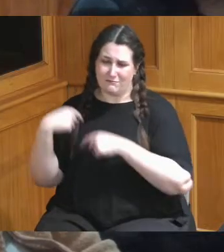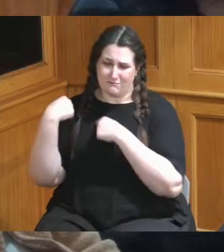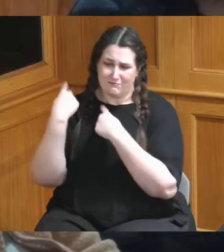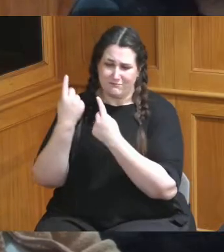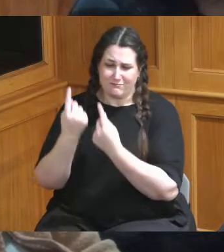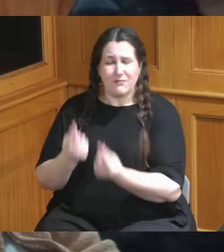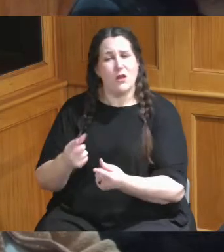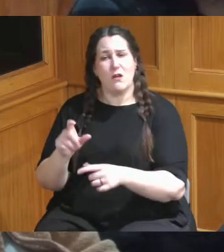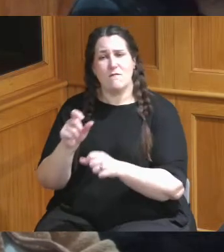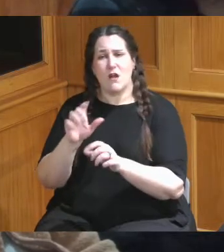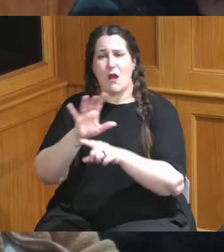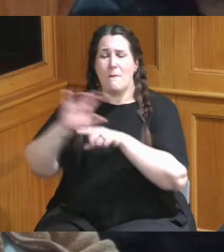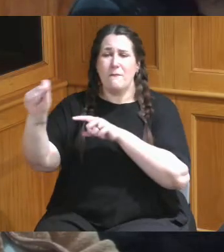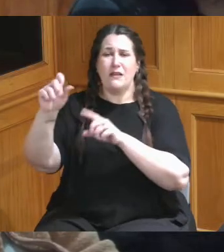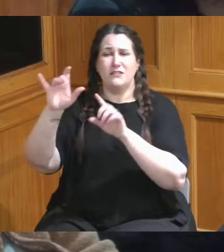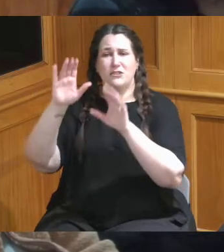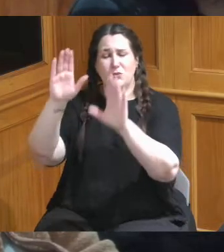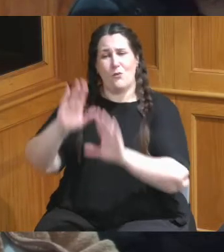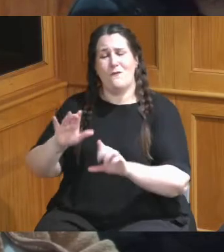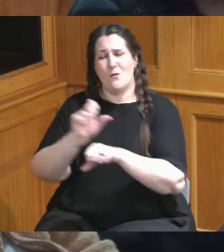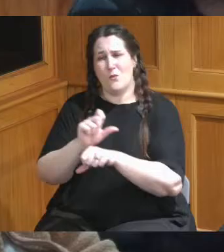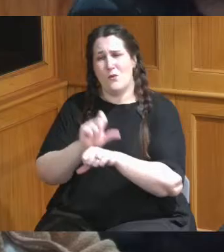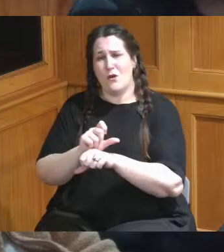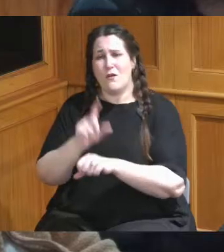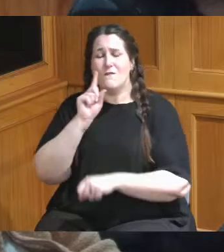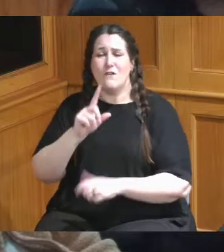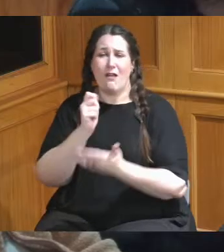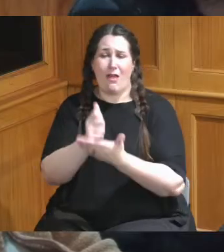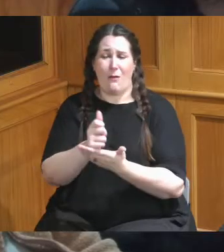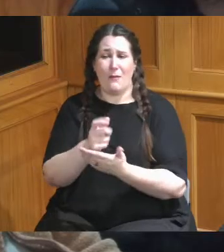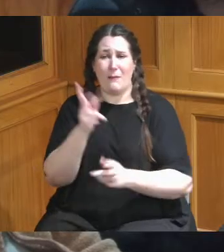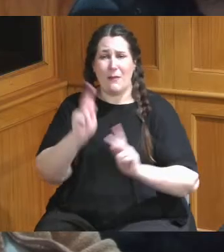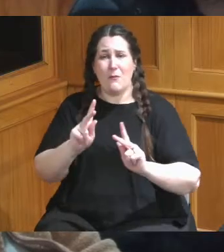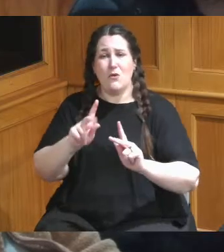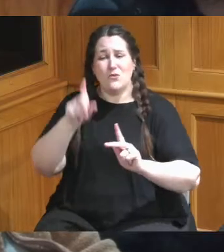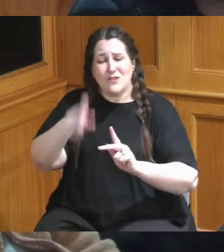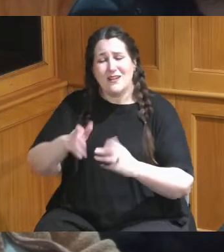incredible job of helping survivors who are in crisis who need intervention and support to work